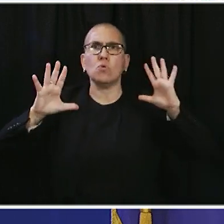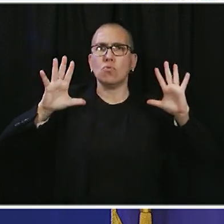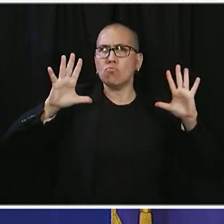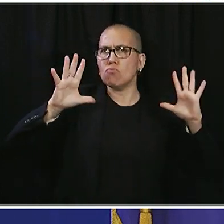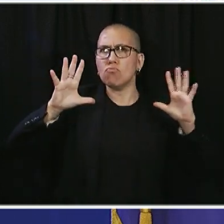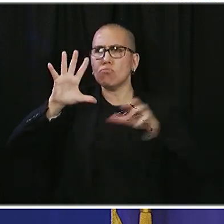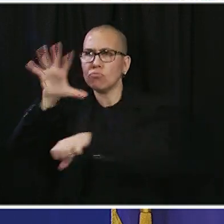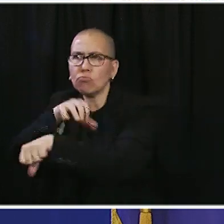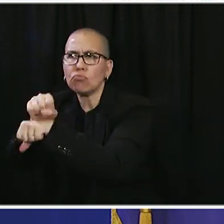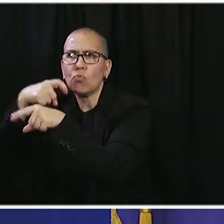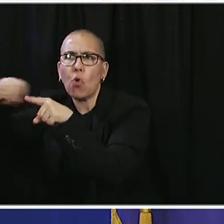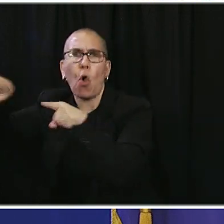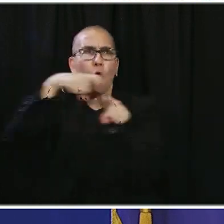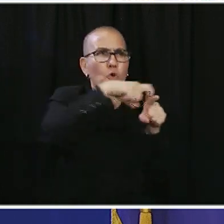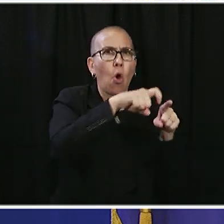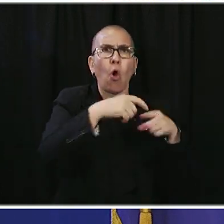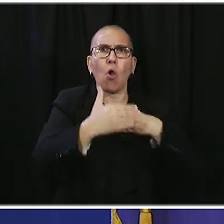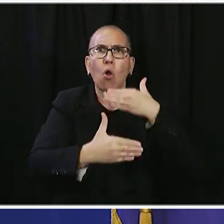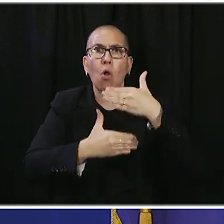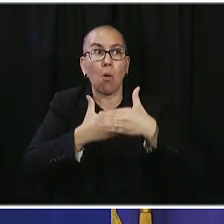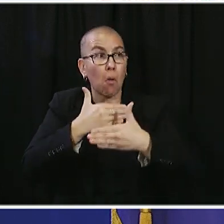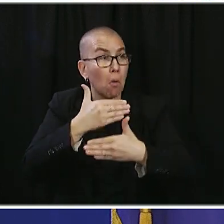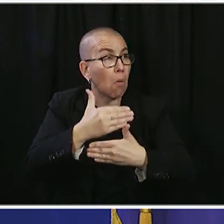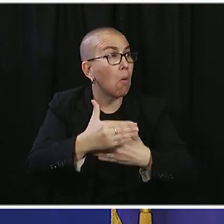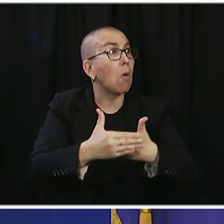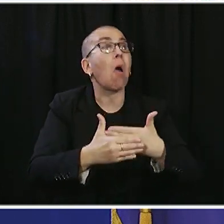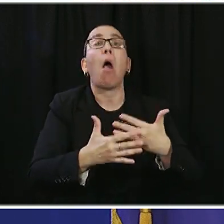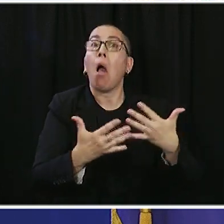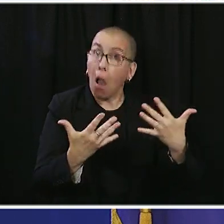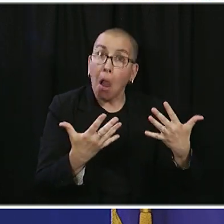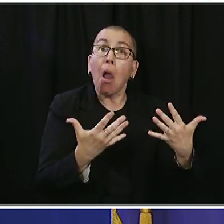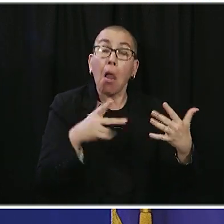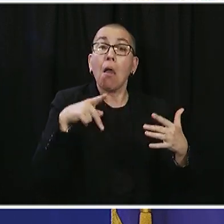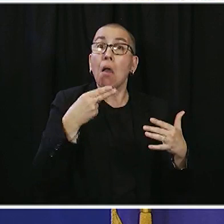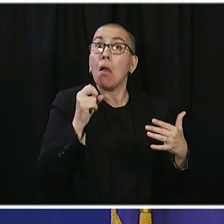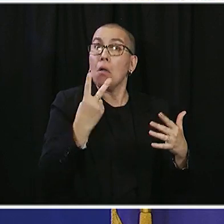THE CONCERNS ARE THERE. AND THAT THIS IS ONE THAT WE PROBABLY HAD MORE CONVERSATIONS ABOUT